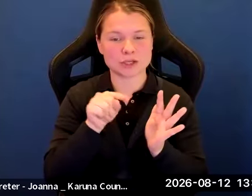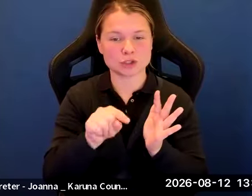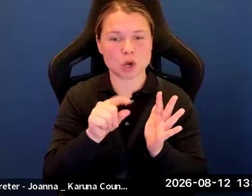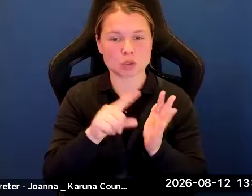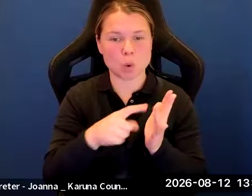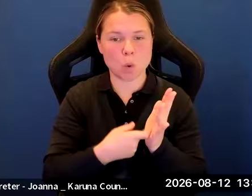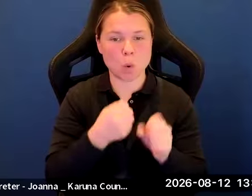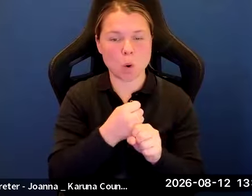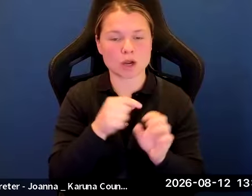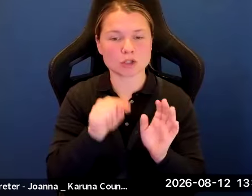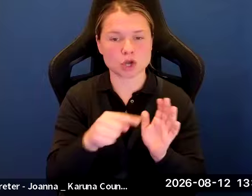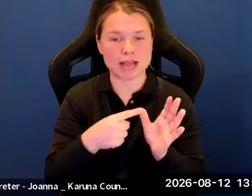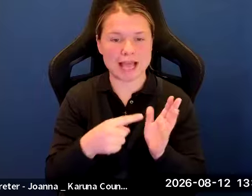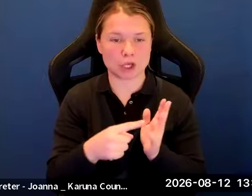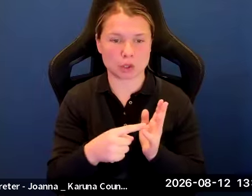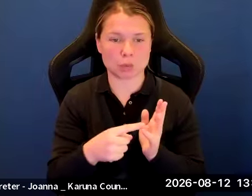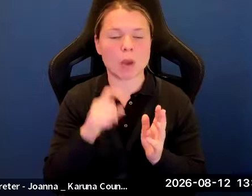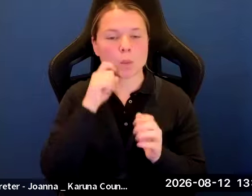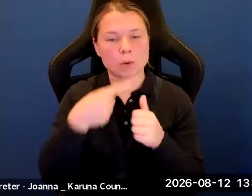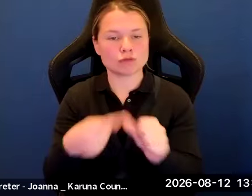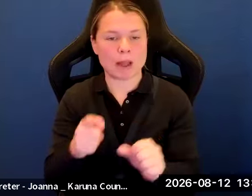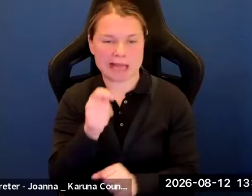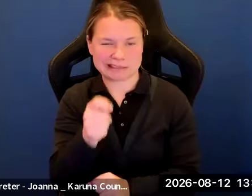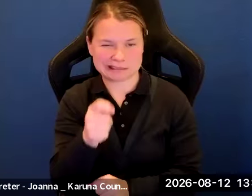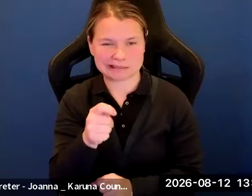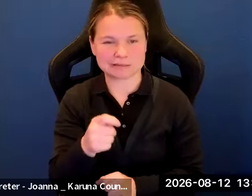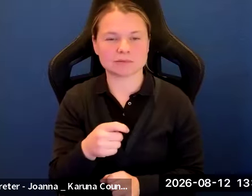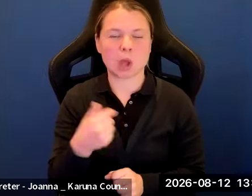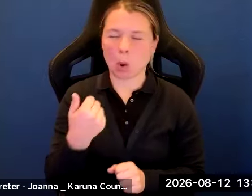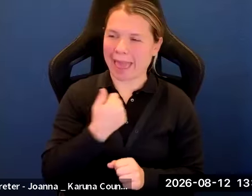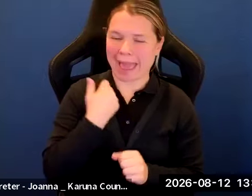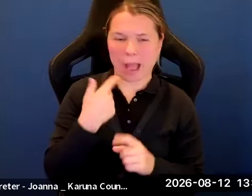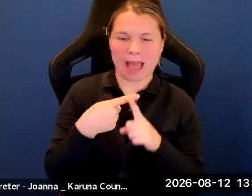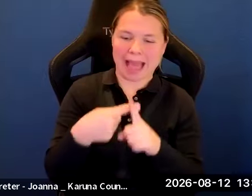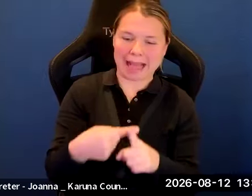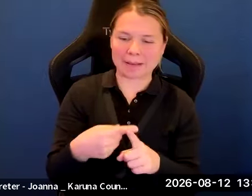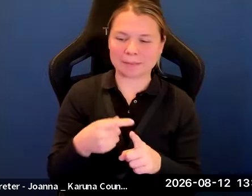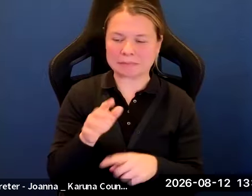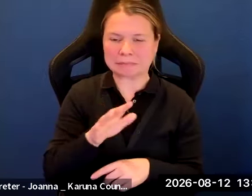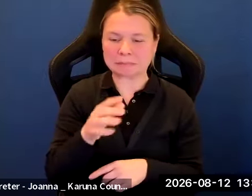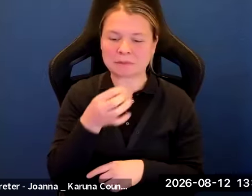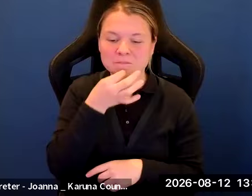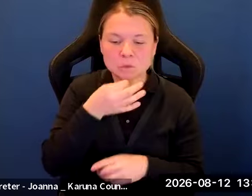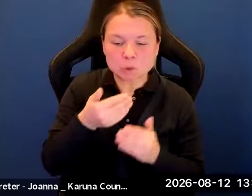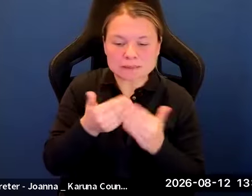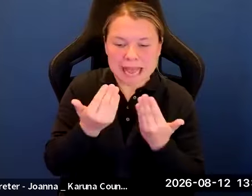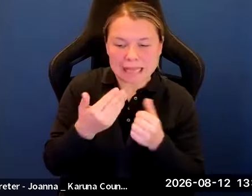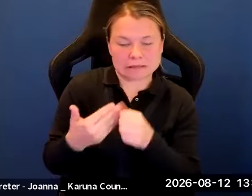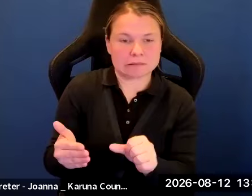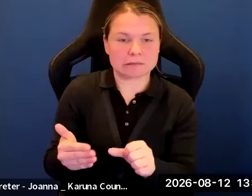have anymore questions, please reach out to us at info at np @ndrp.org.au and we'll get back to you as soon as we can.